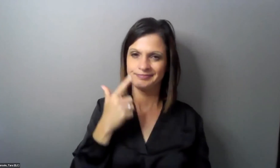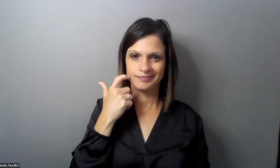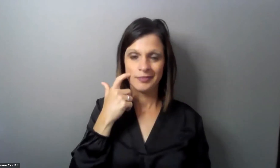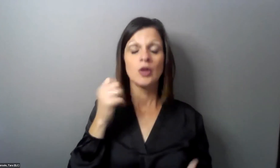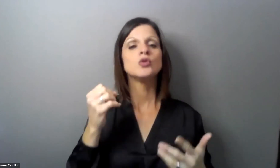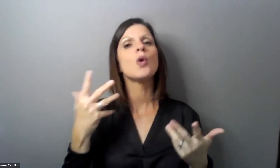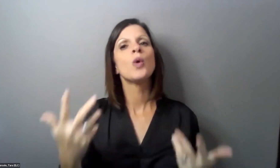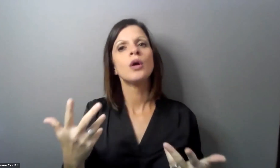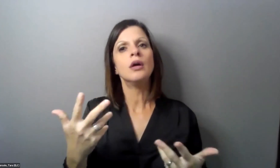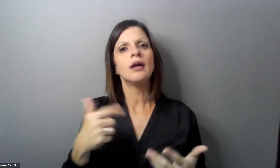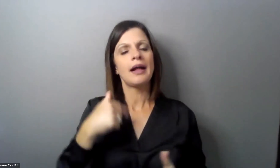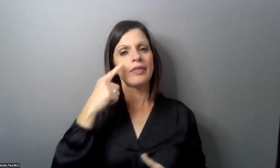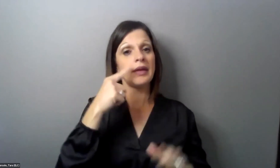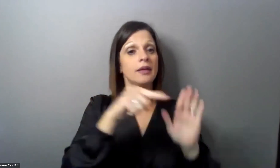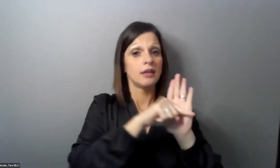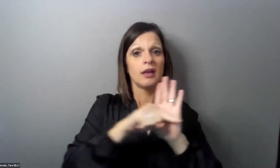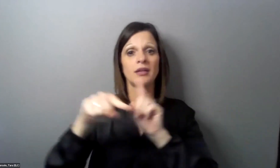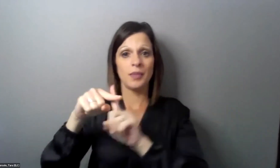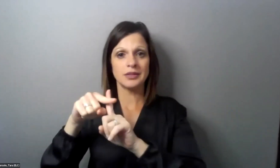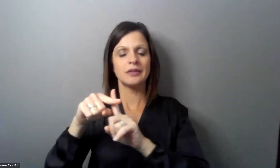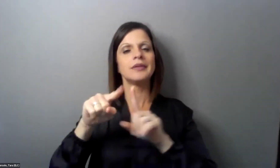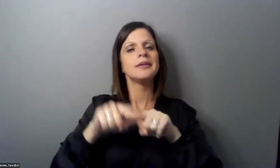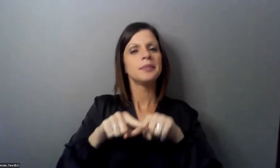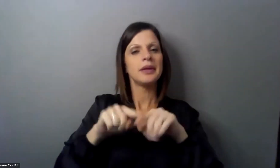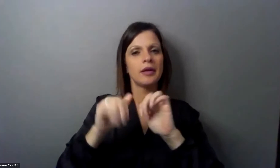monitoring them. I think that